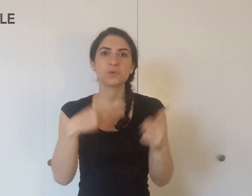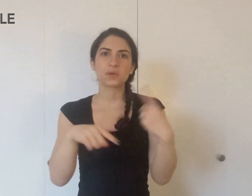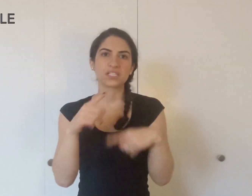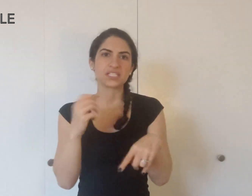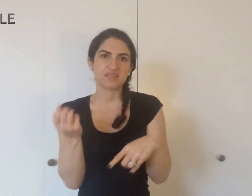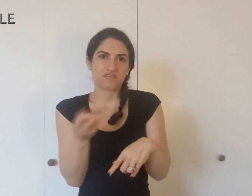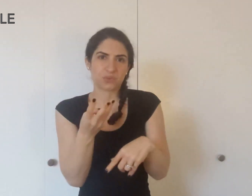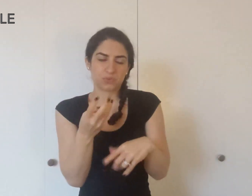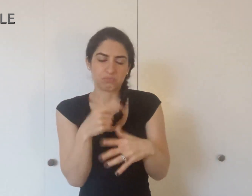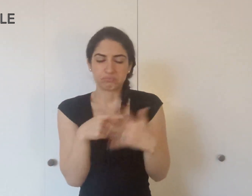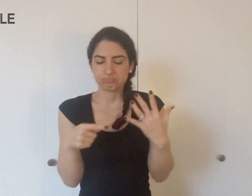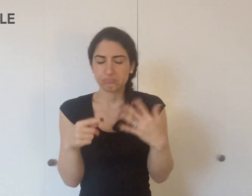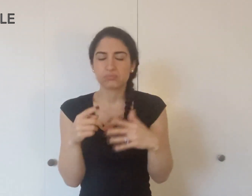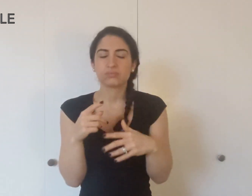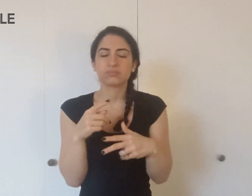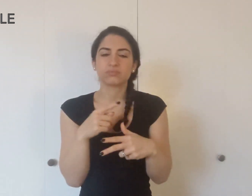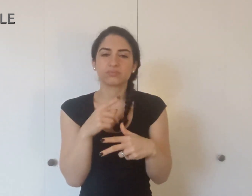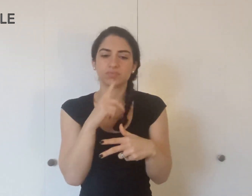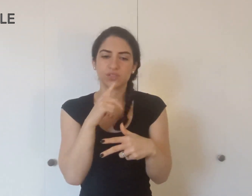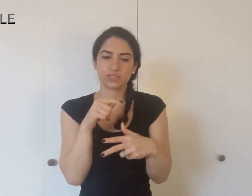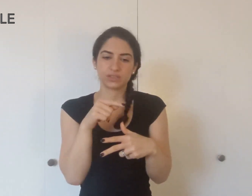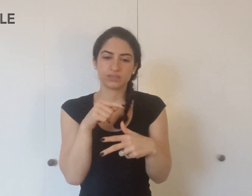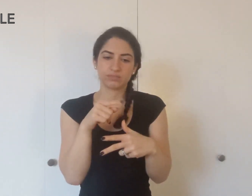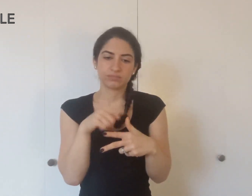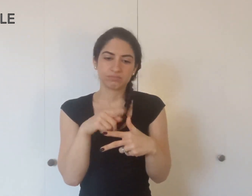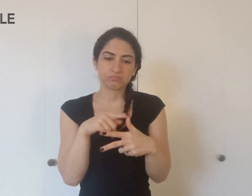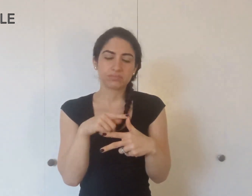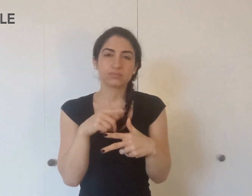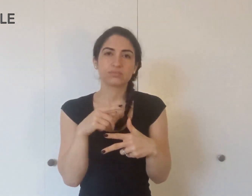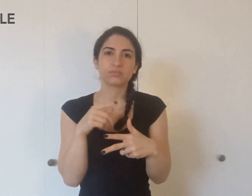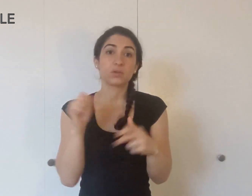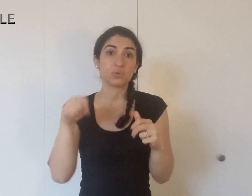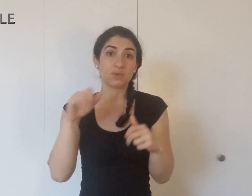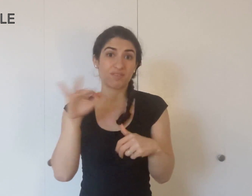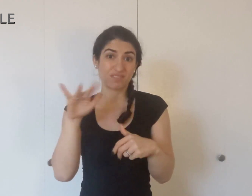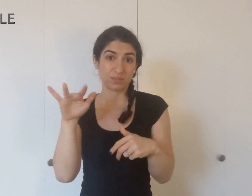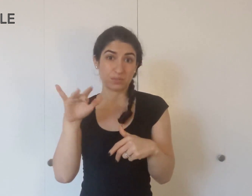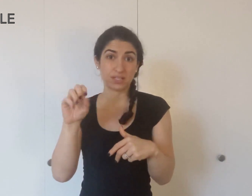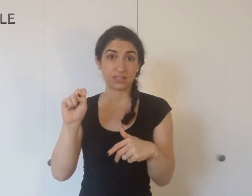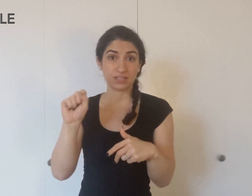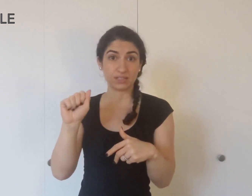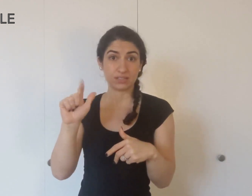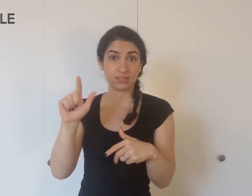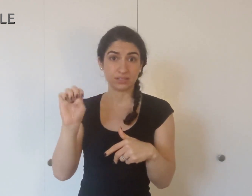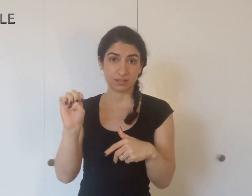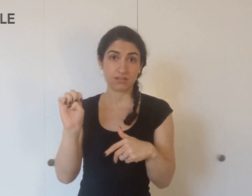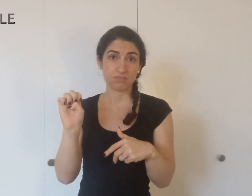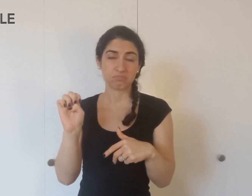you can sign a few ways. The first one, you can fingerspell S-A-L-E.